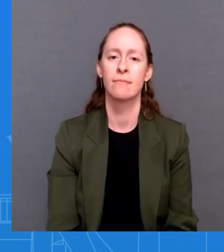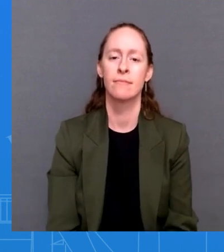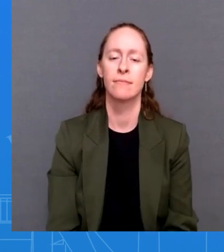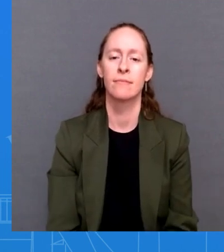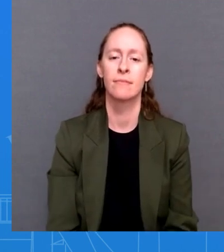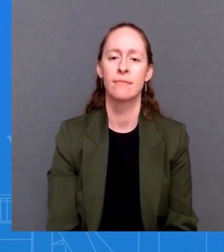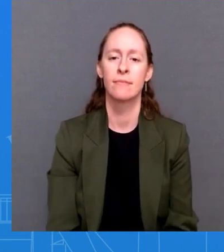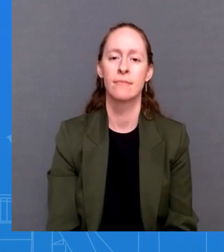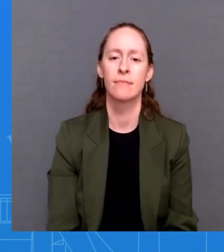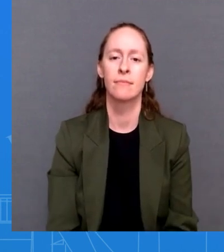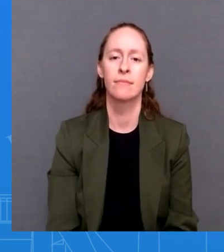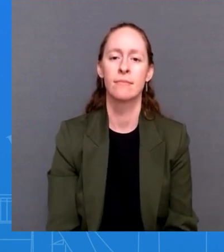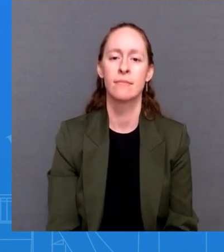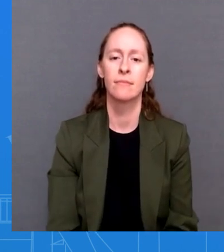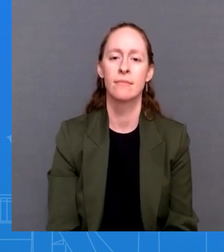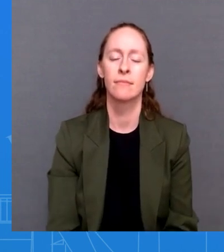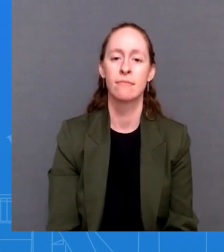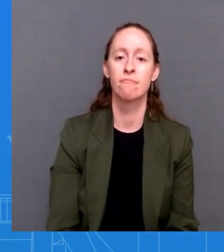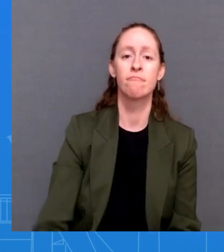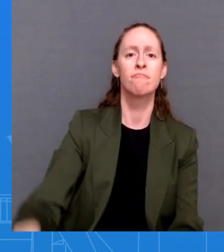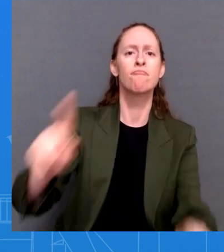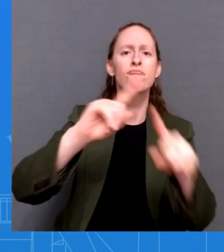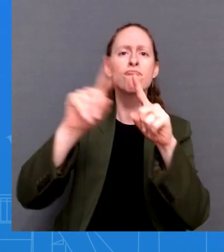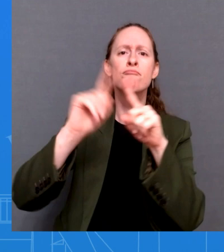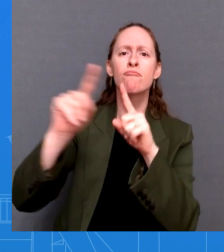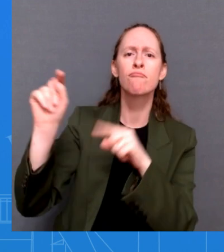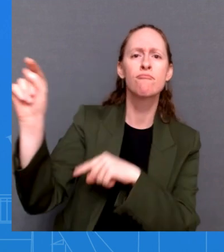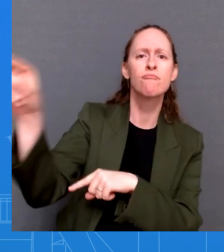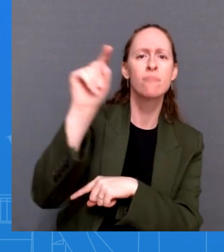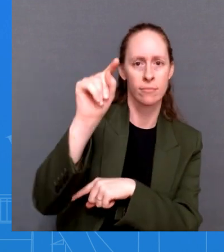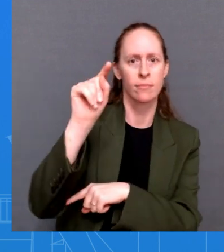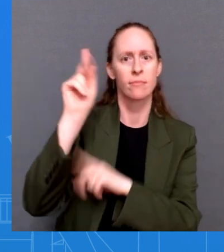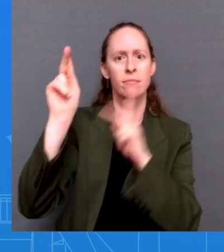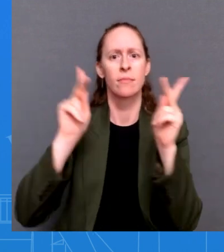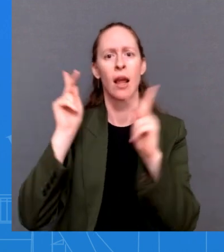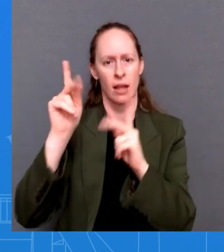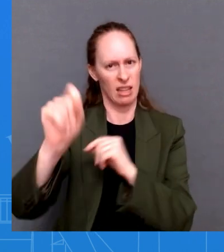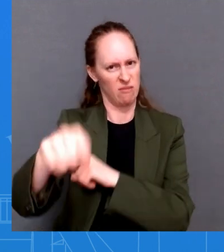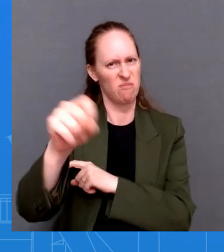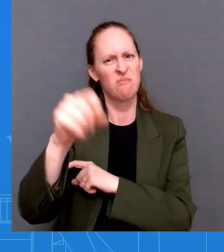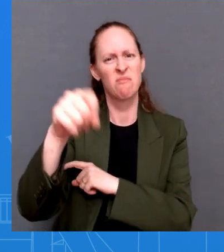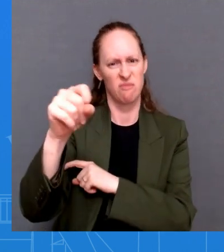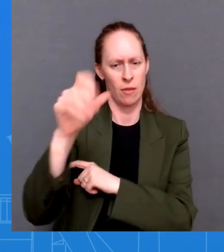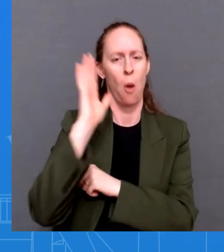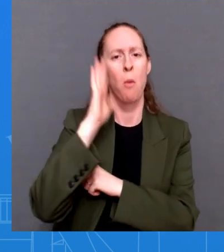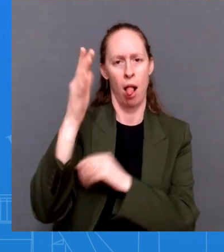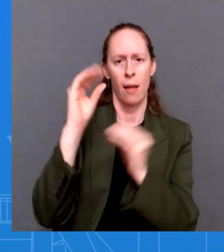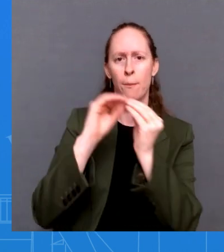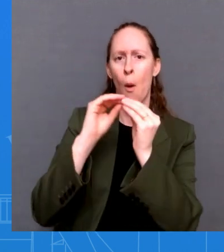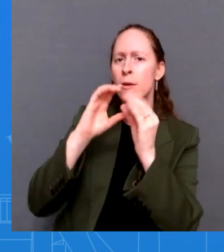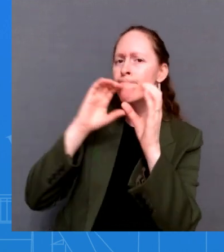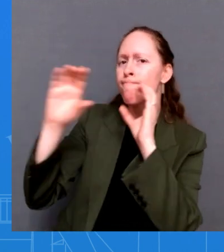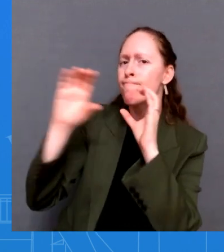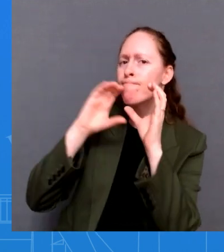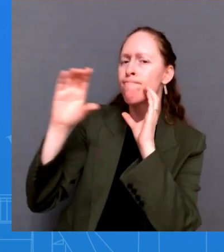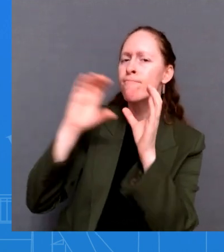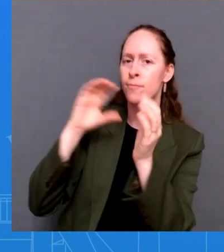vaccine administration in their jurisdictions to the CDC. These data are essential to help us understand who the vaccines are going to